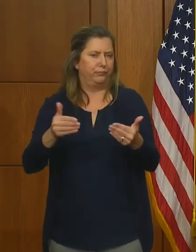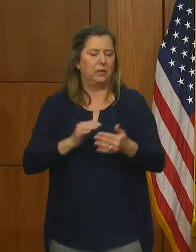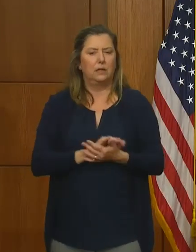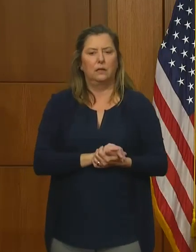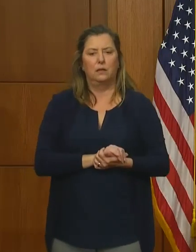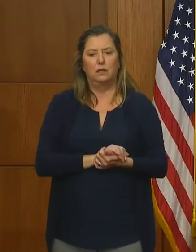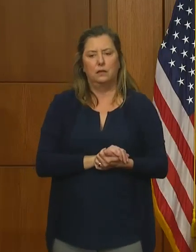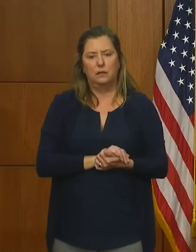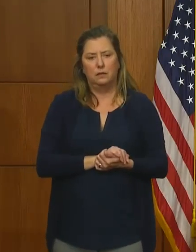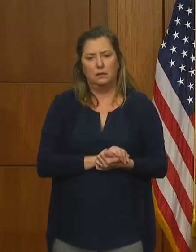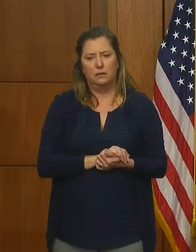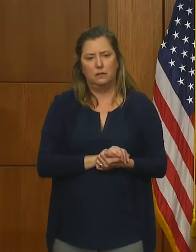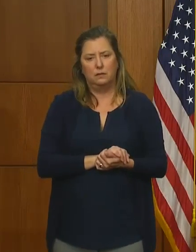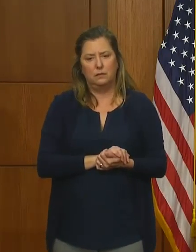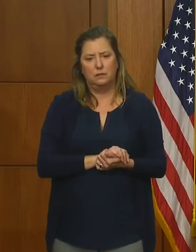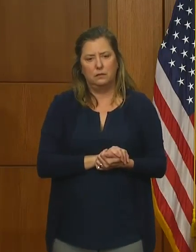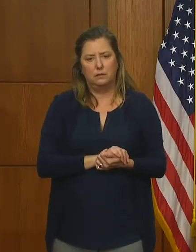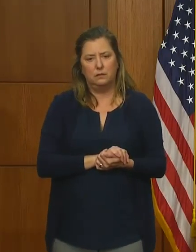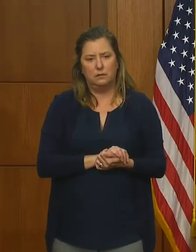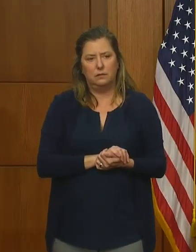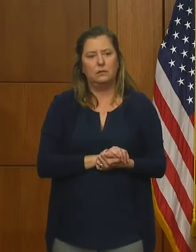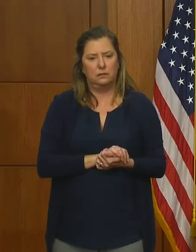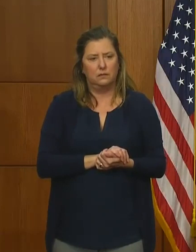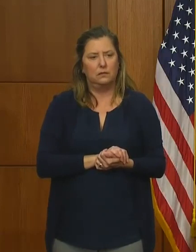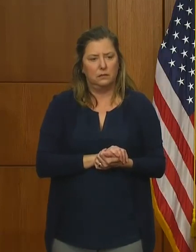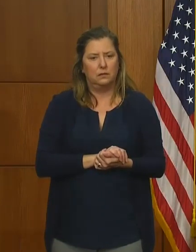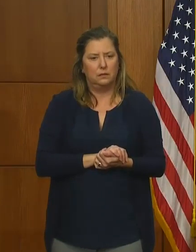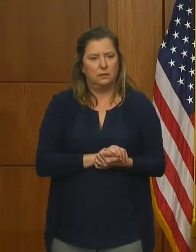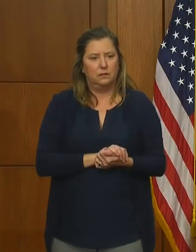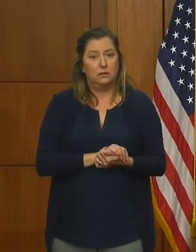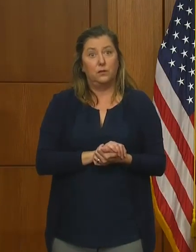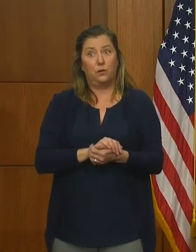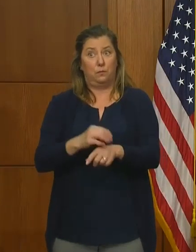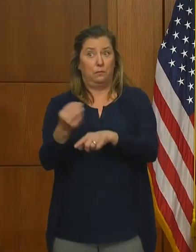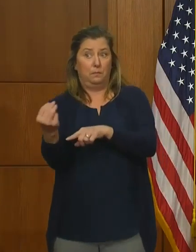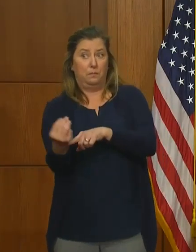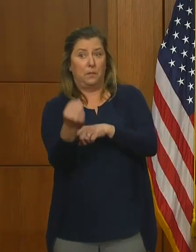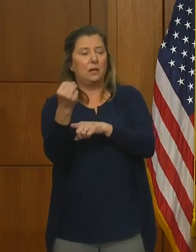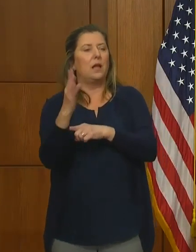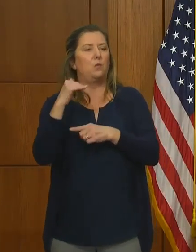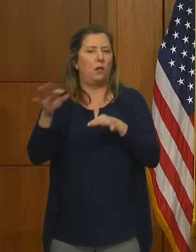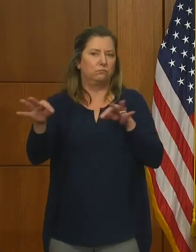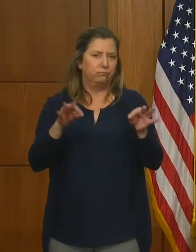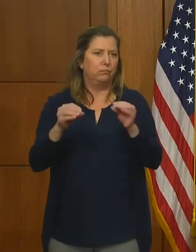ARE ALL THINGS THAT WERE TAKEN INTO CONSIDERATION AND- AND SO-